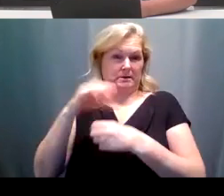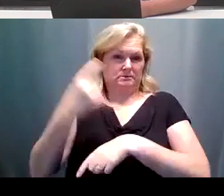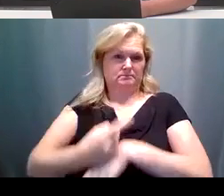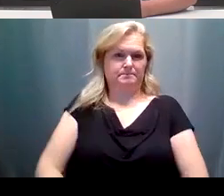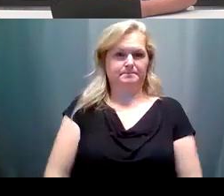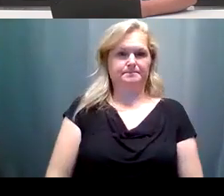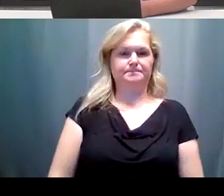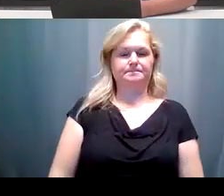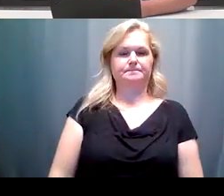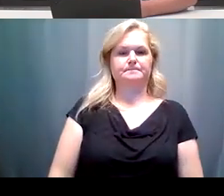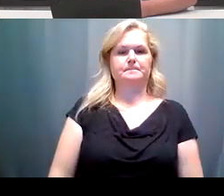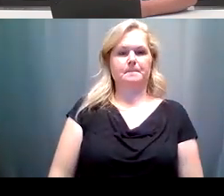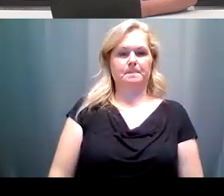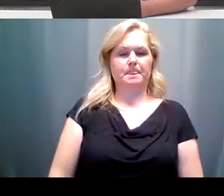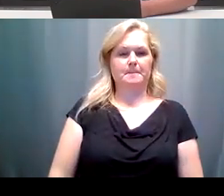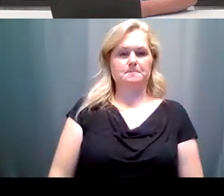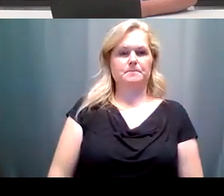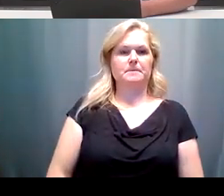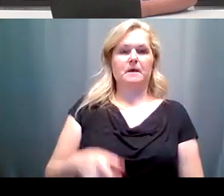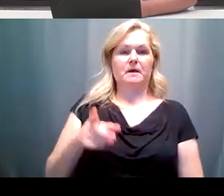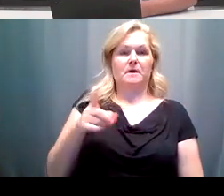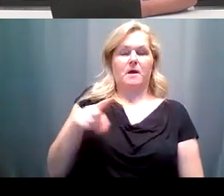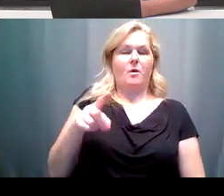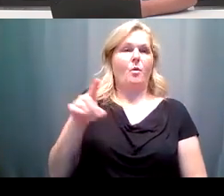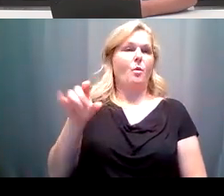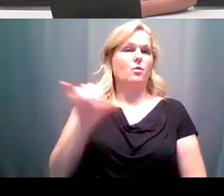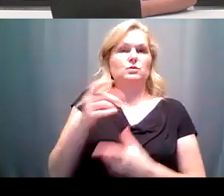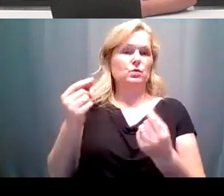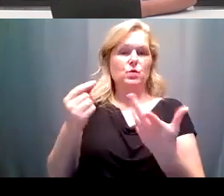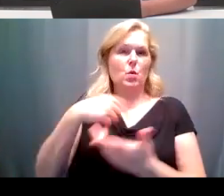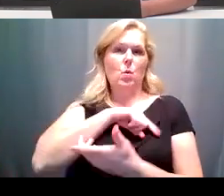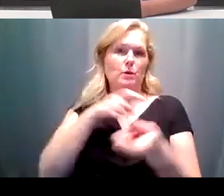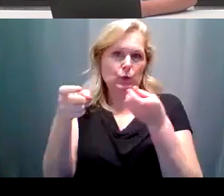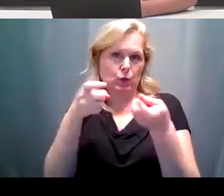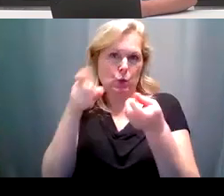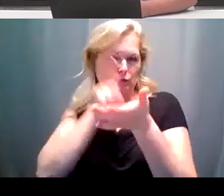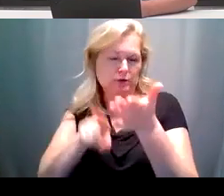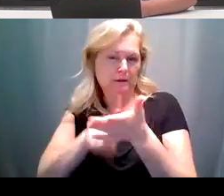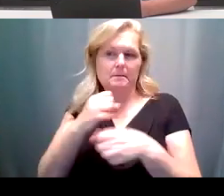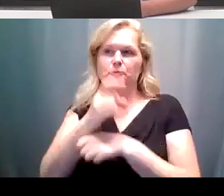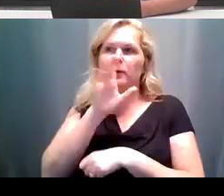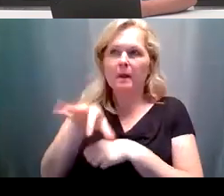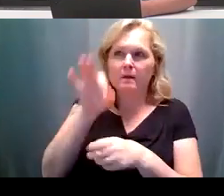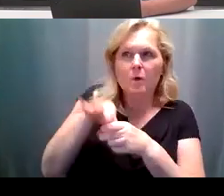They also quickly perform quality control checks to ensure the integrity of the vote and report to